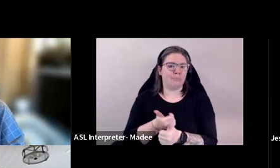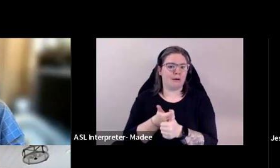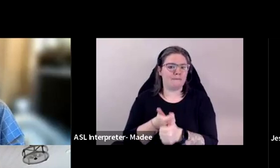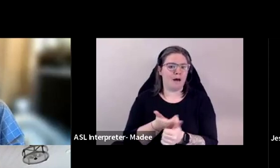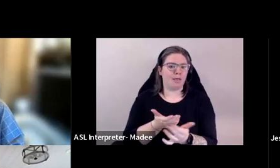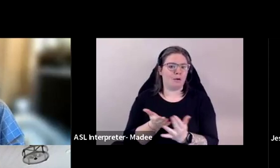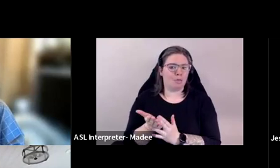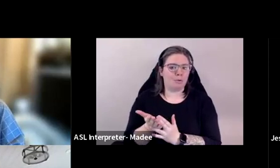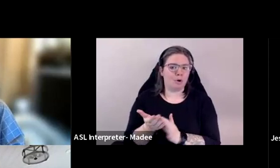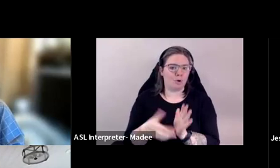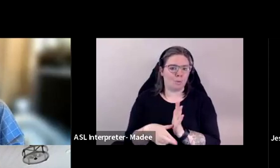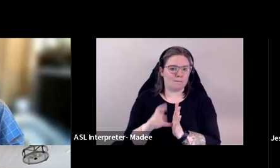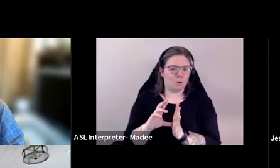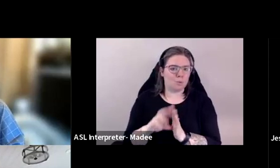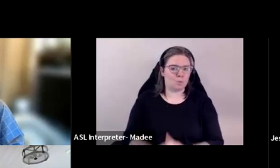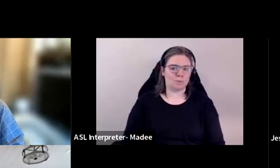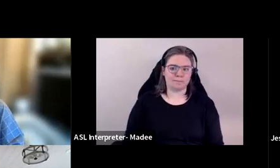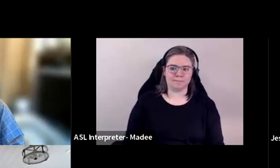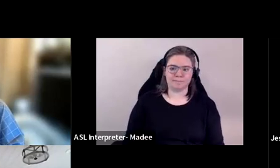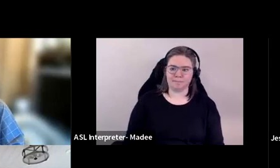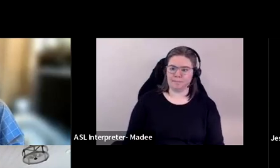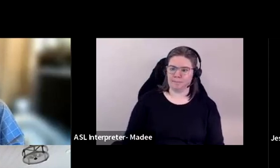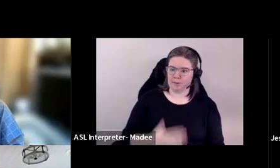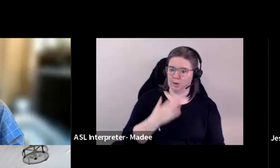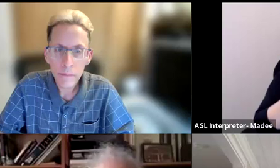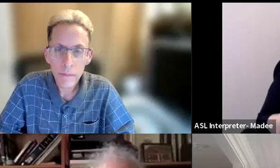Rebecca /APRIL: That's an excellent point, Rebecca Rebecca /APRIL: Maria, you have some comments.